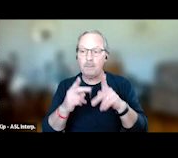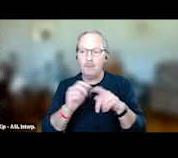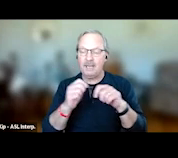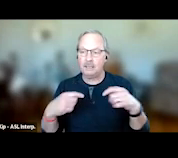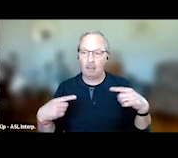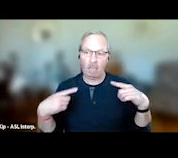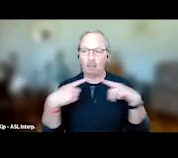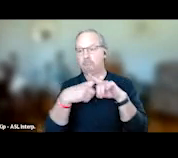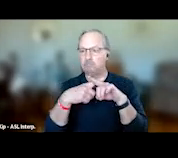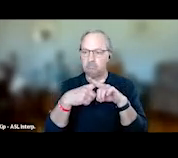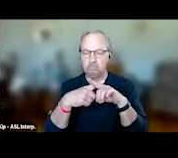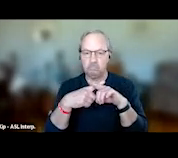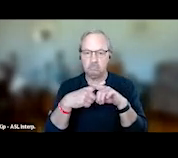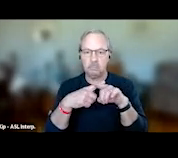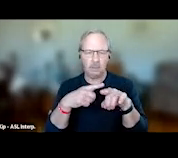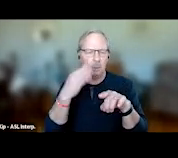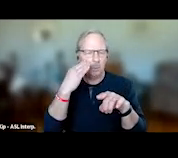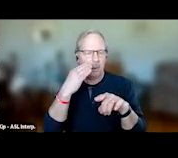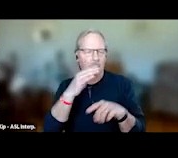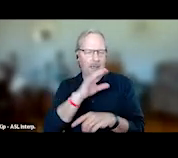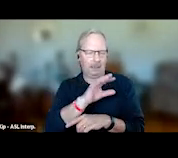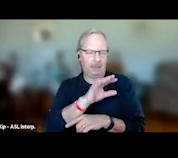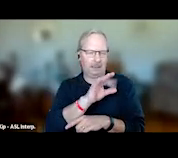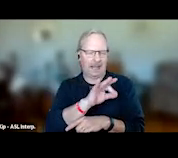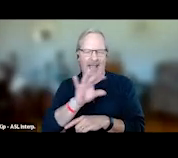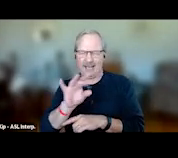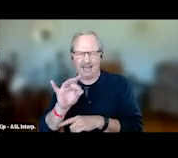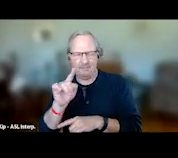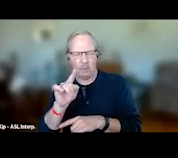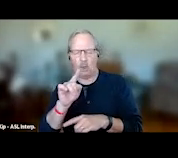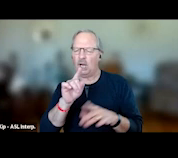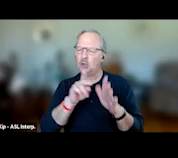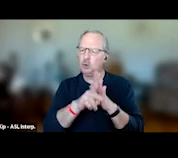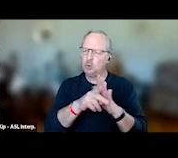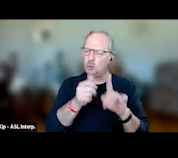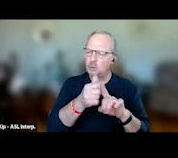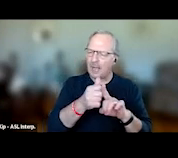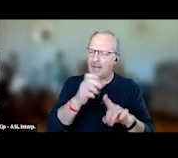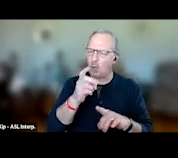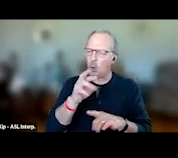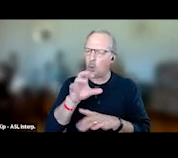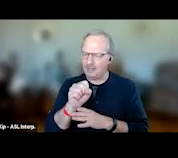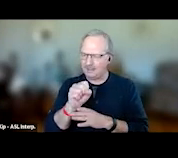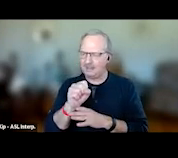Hopefully y'all are aware of 9-8-8 for the suicide or crisis hotline. There's also other specific hotlines